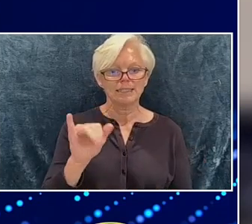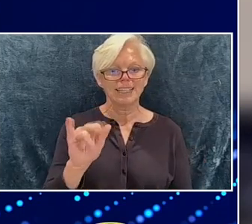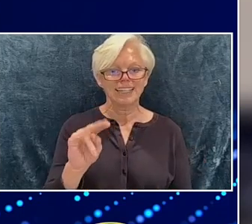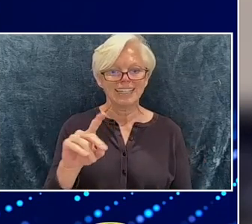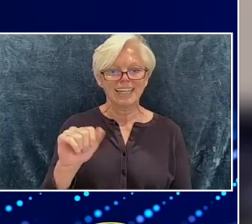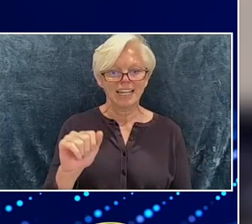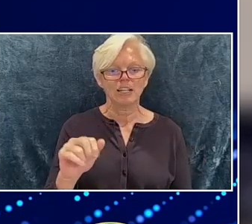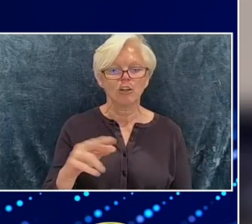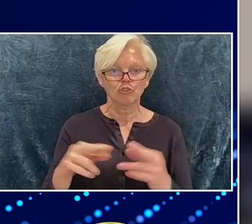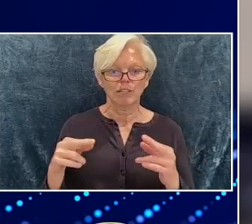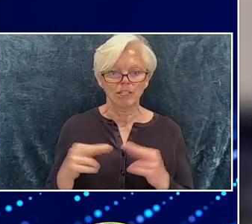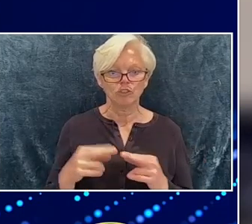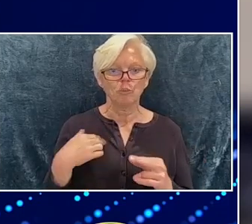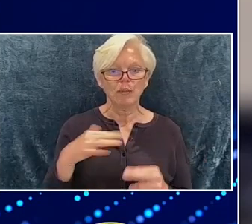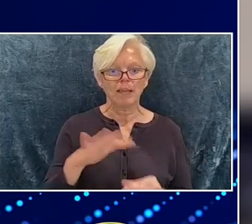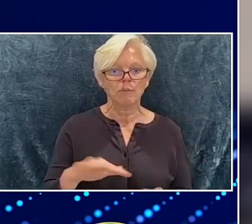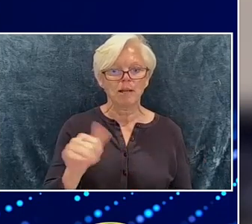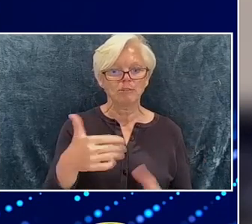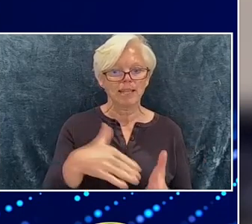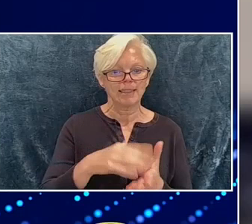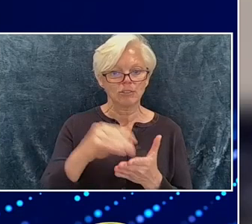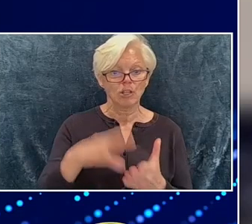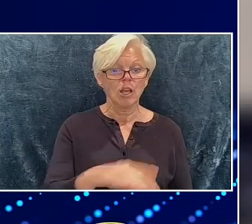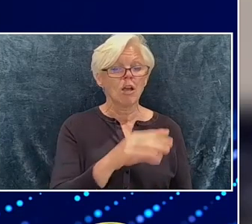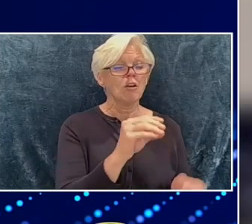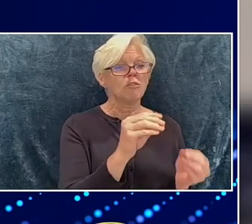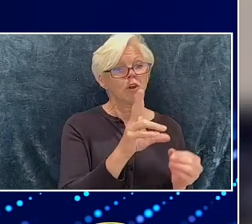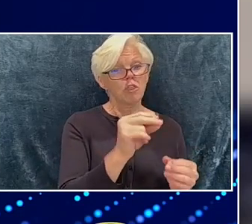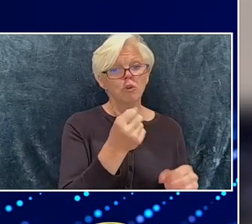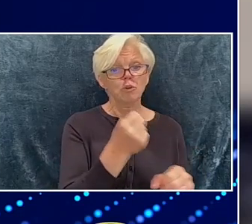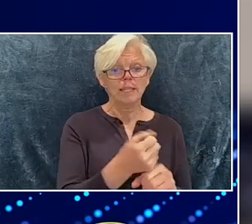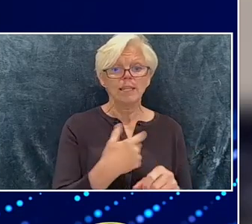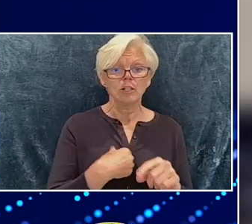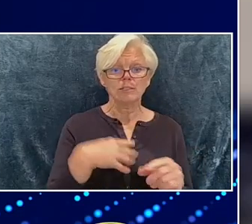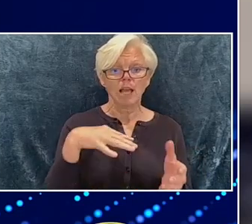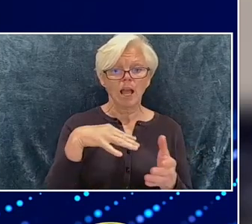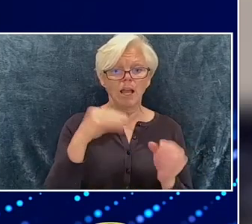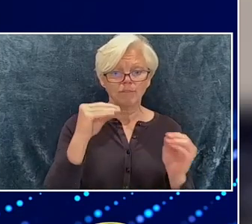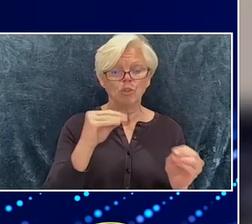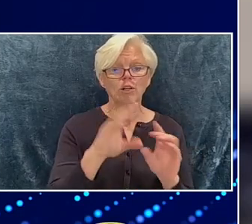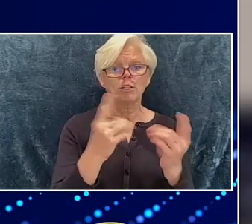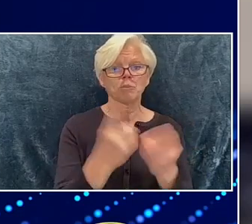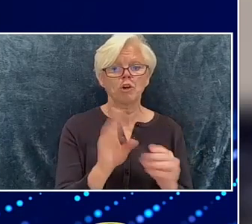Department of Biology. I teach allied health and nursing students, and a majority of my students